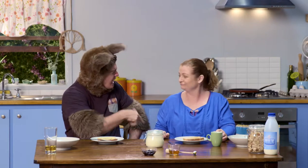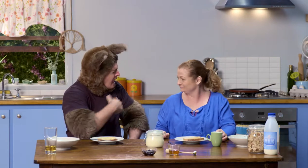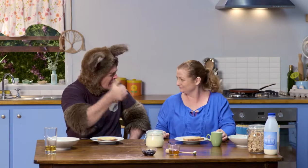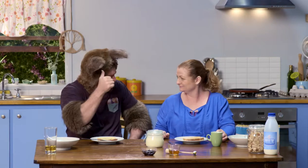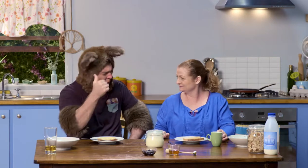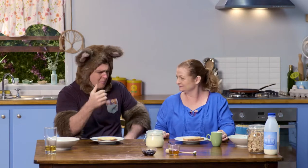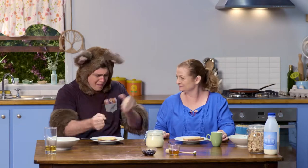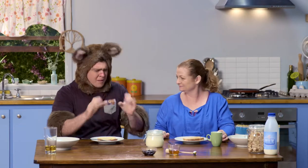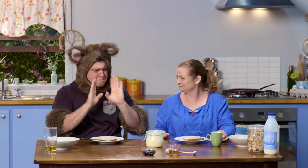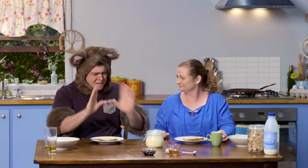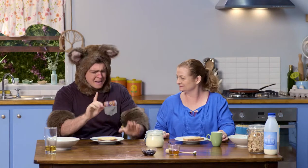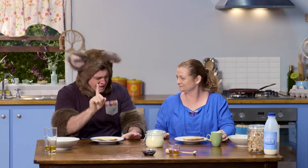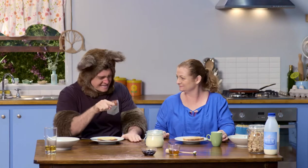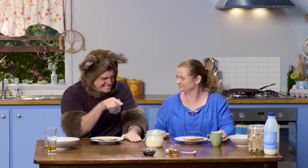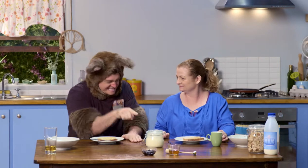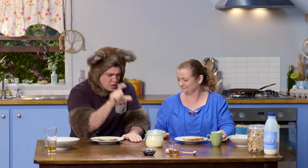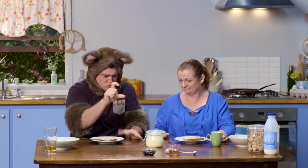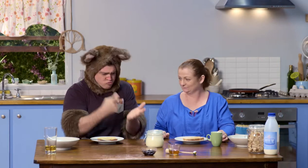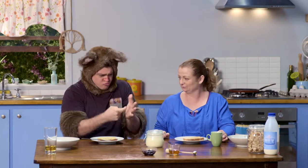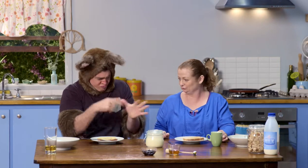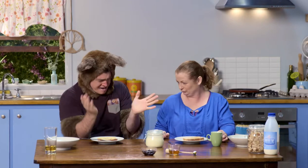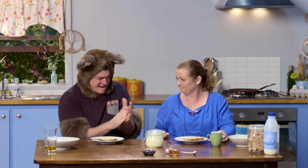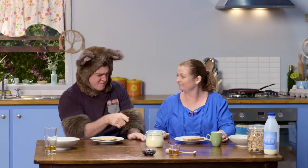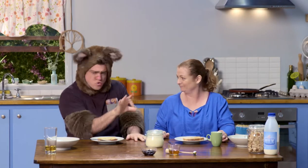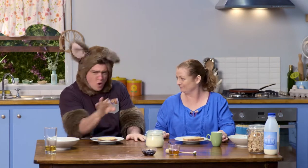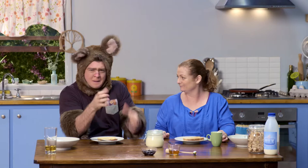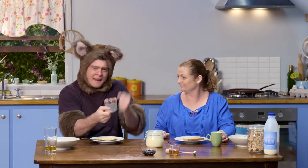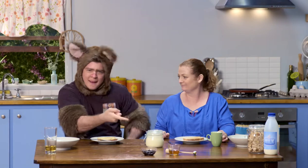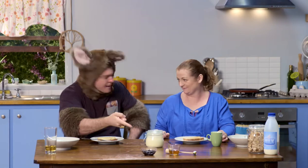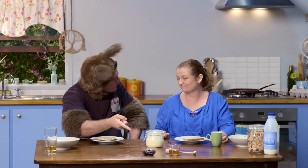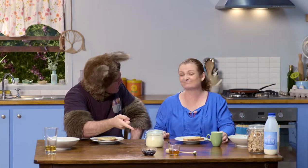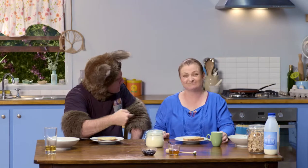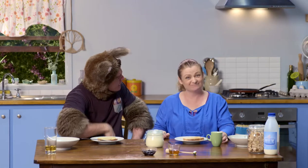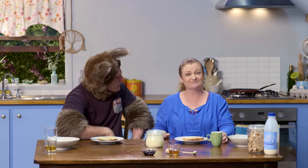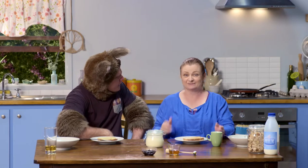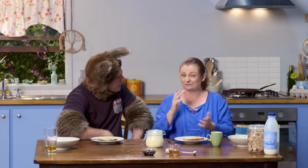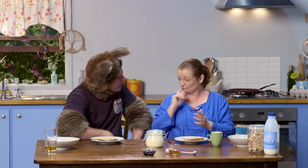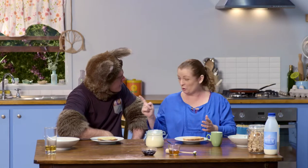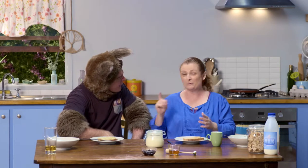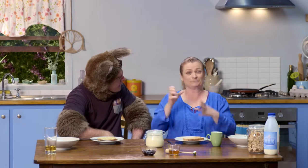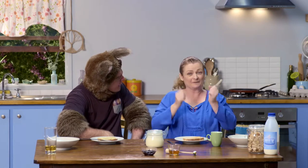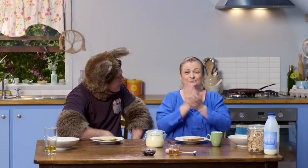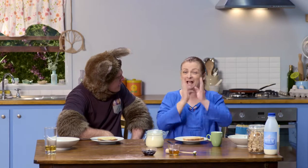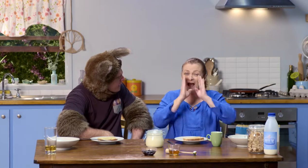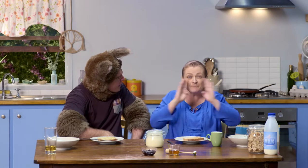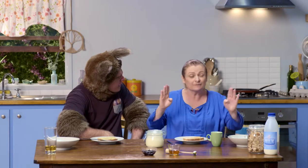Huh? Sally, I know milk is amazing, but this is cream, not milk. I keep telling you,